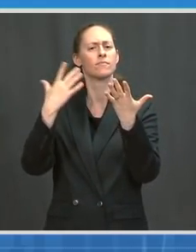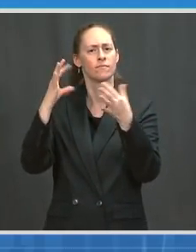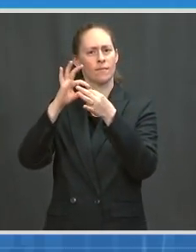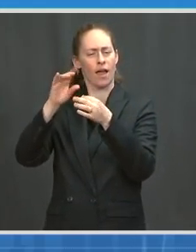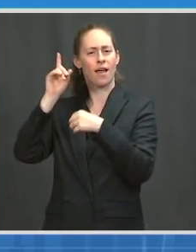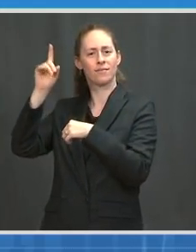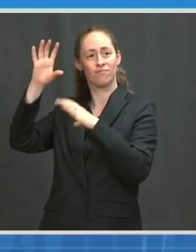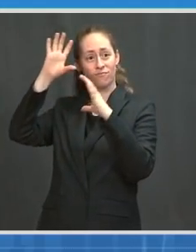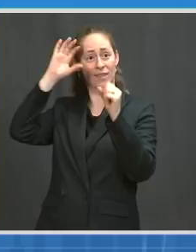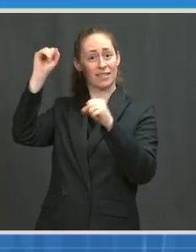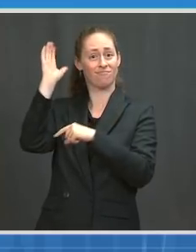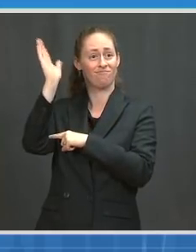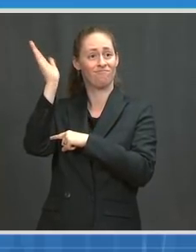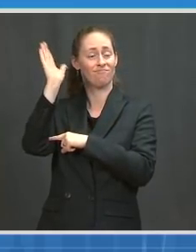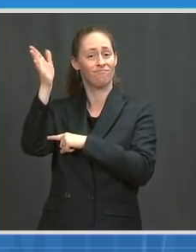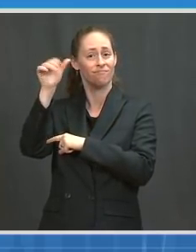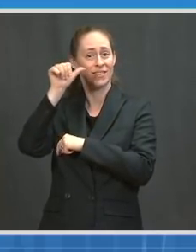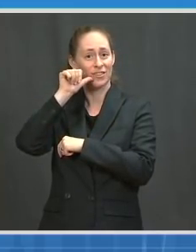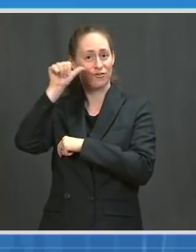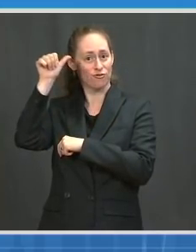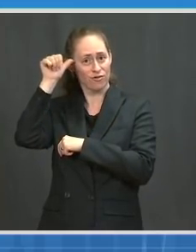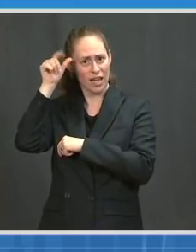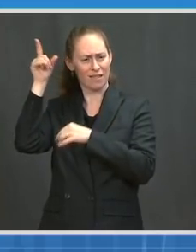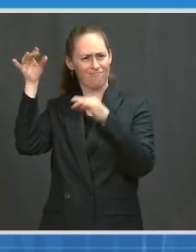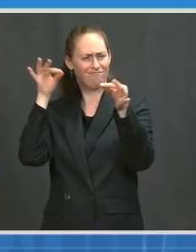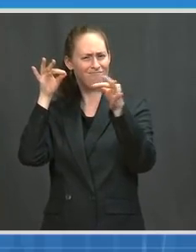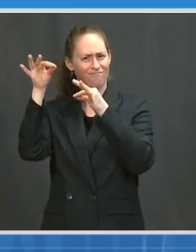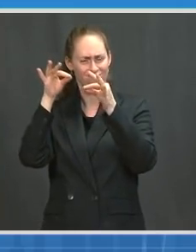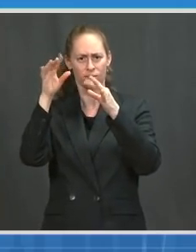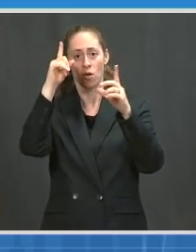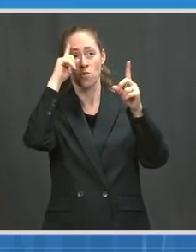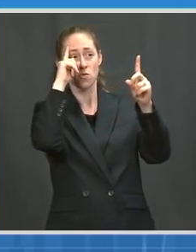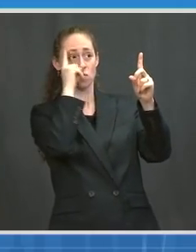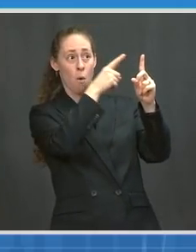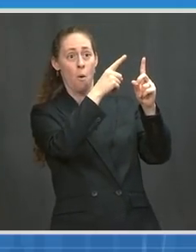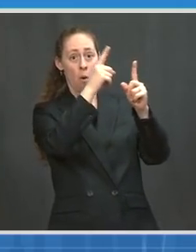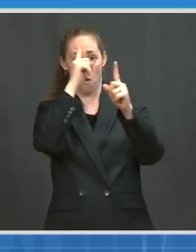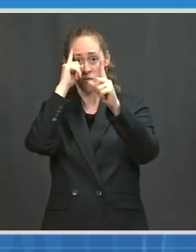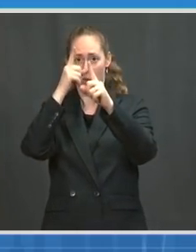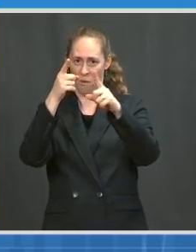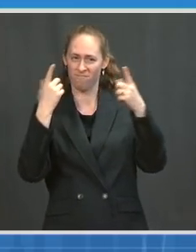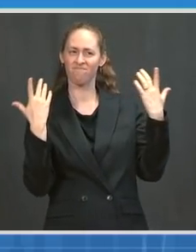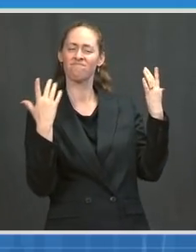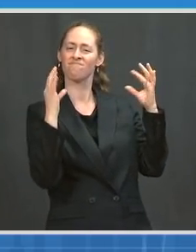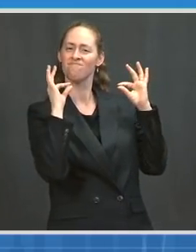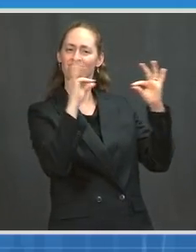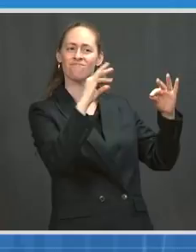that the President set in his first 100 days, yesterday, the President announced a goal of the next leg